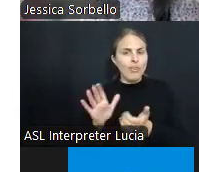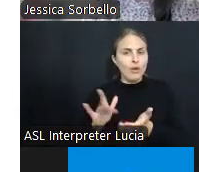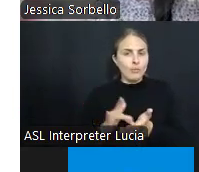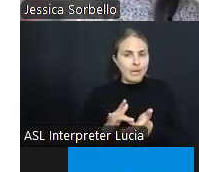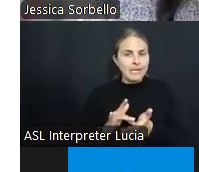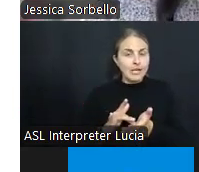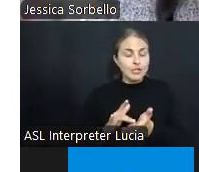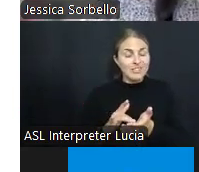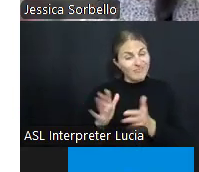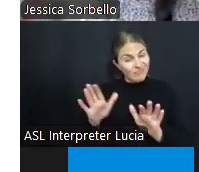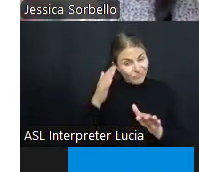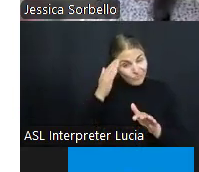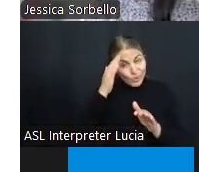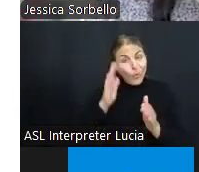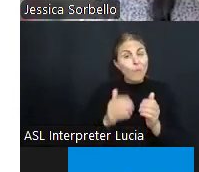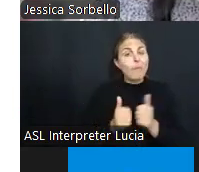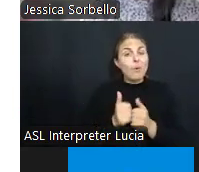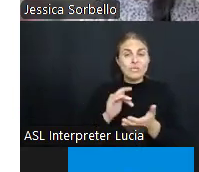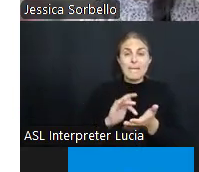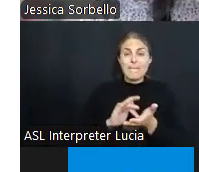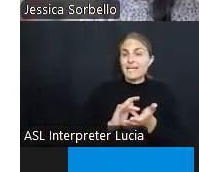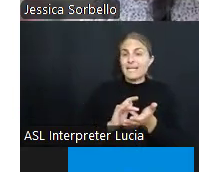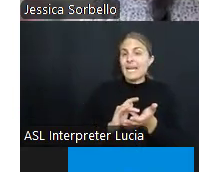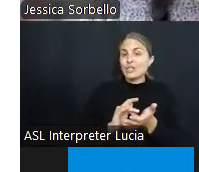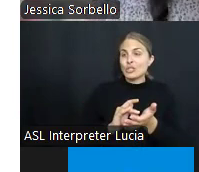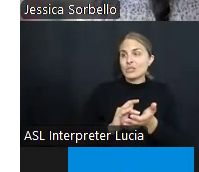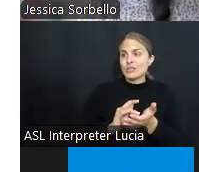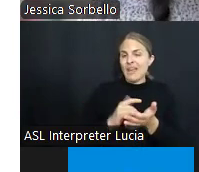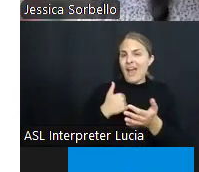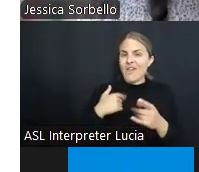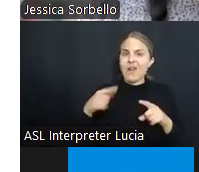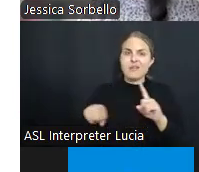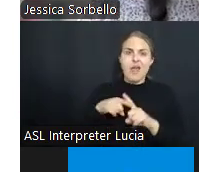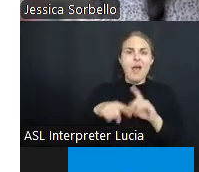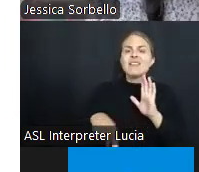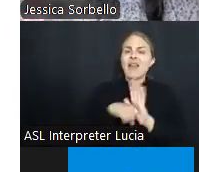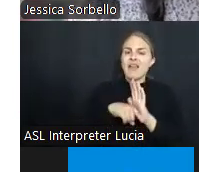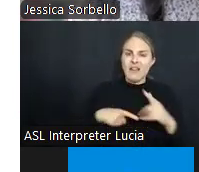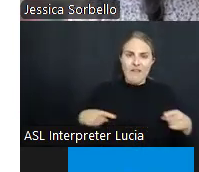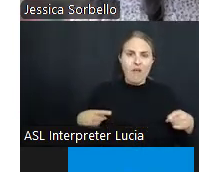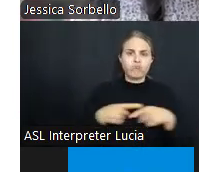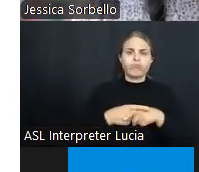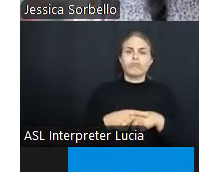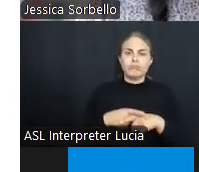that is less dangerous with alcohol? Again, being able to work as that advocate for again you are not taking on